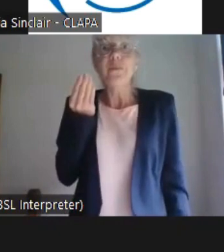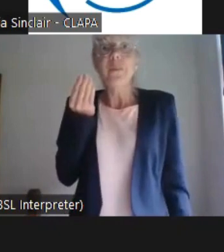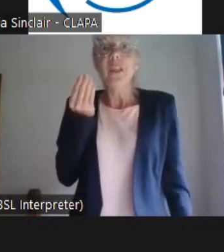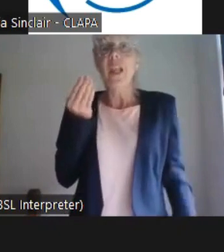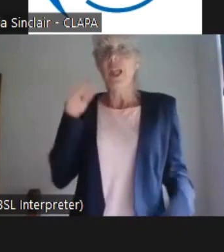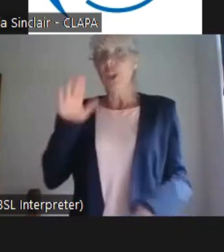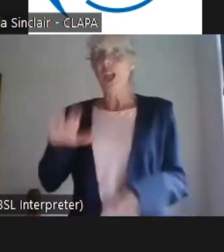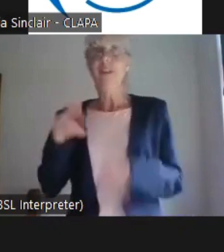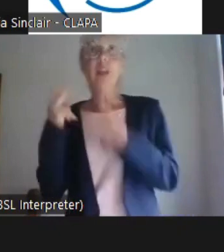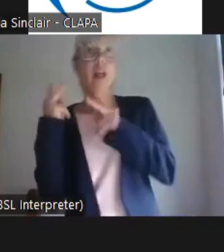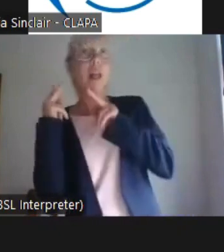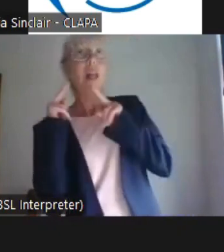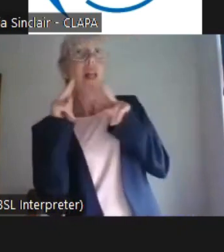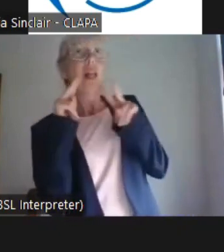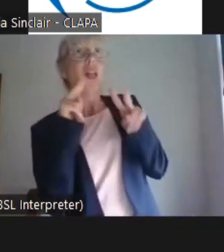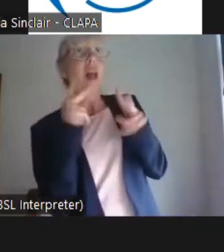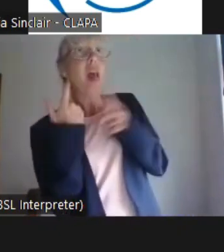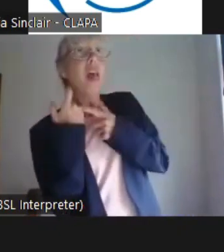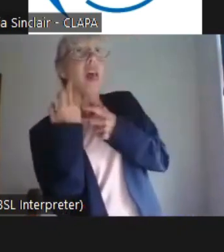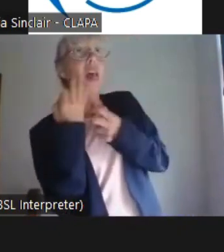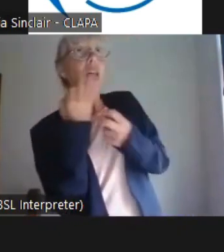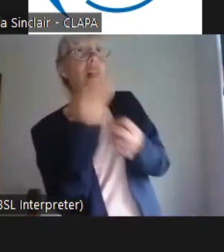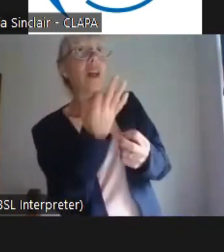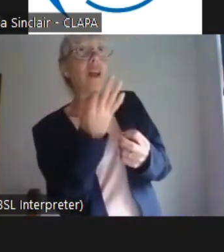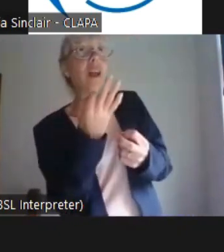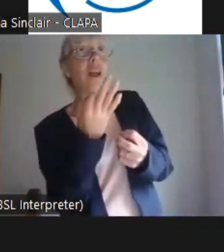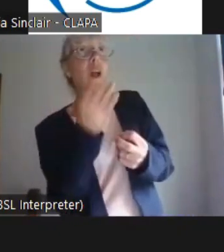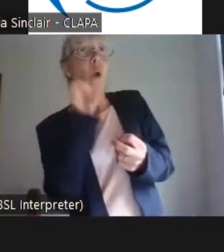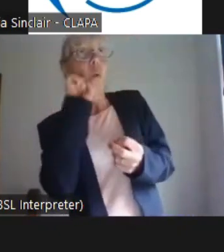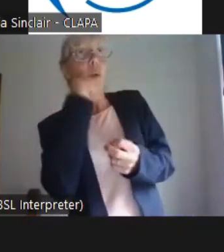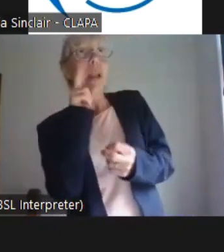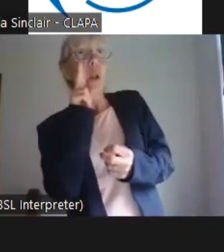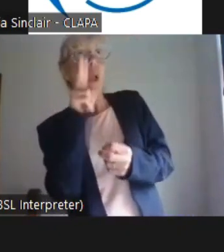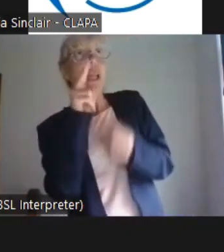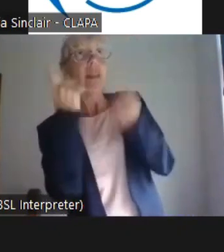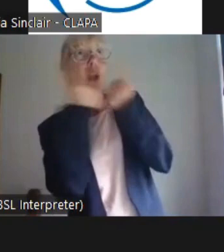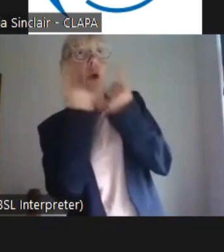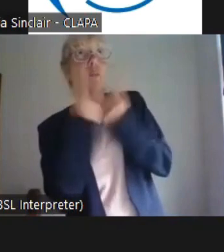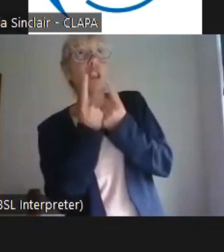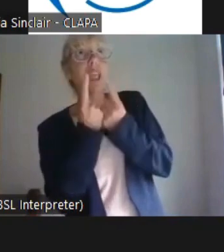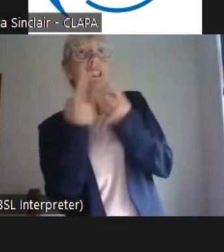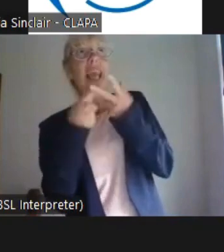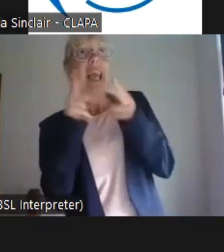their attention will be on the object but if it's close to your lips then they're getting